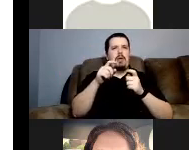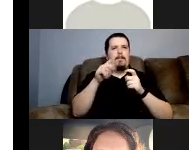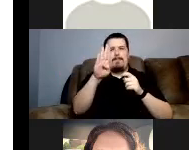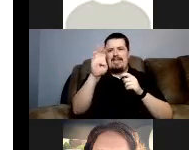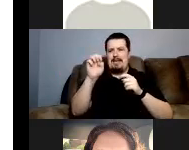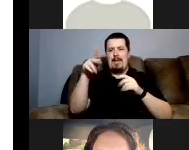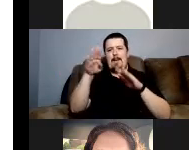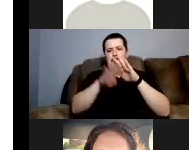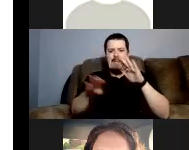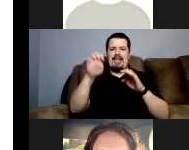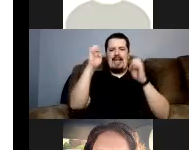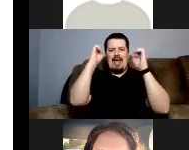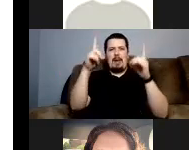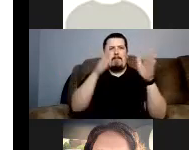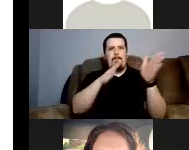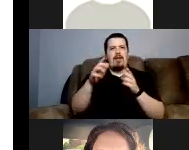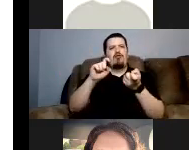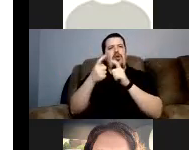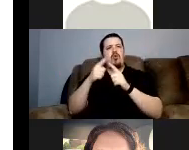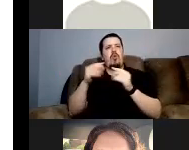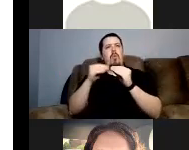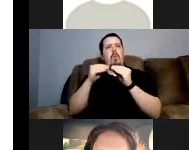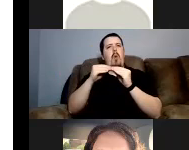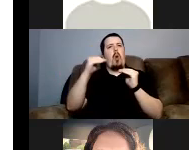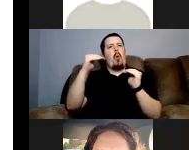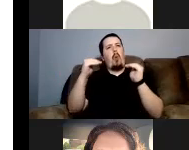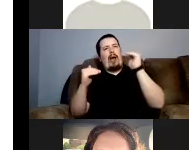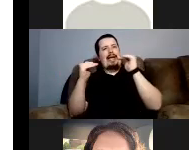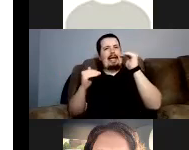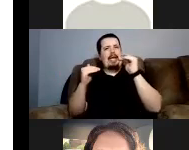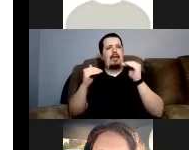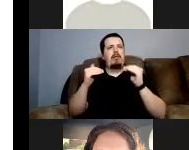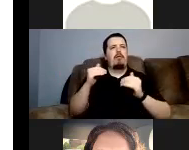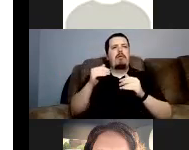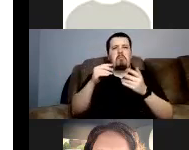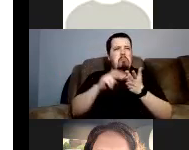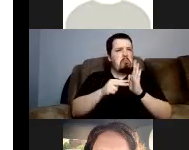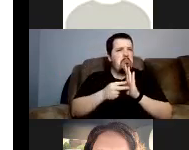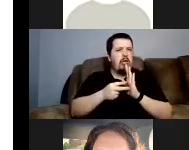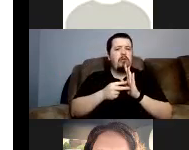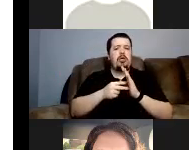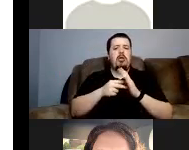it the BEP with a weighted funding formula. So a weighted funding formula looks and looks at